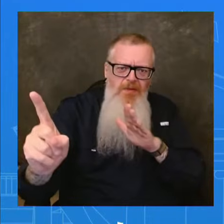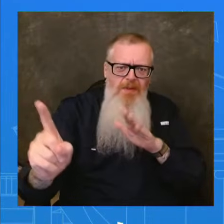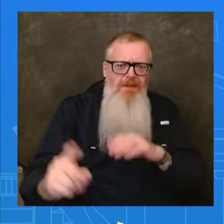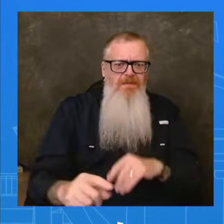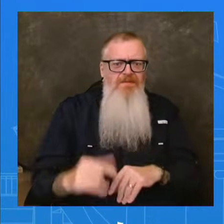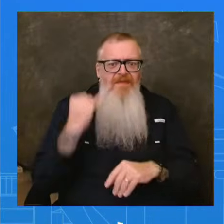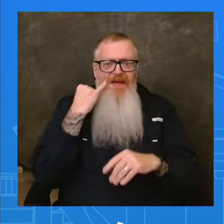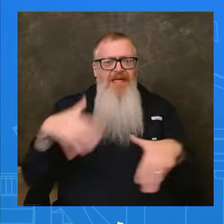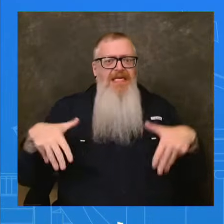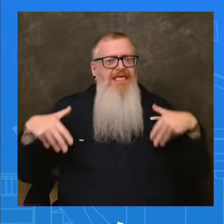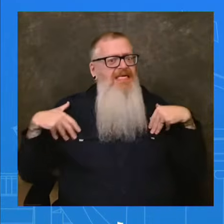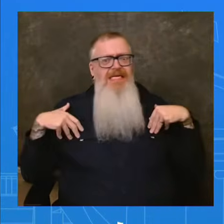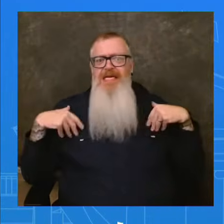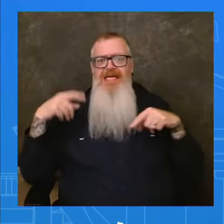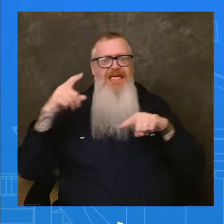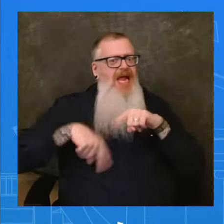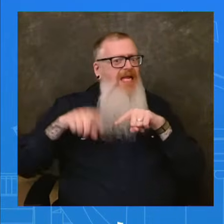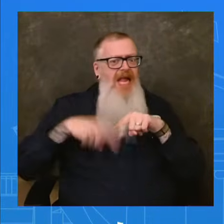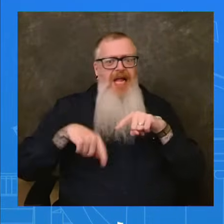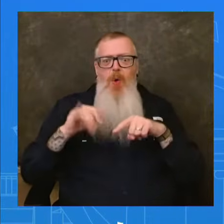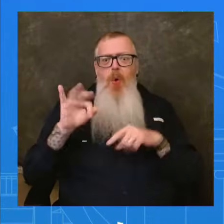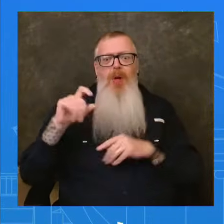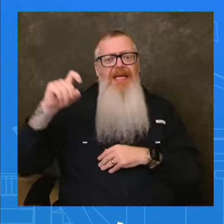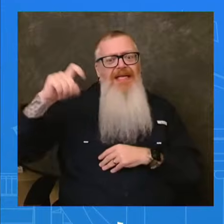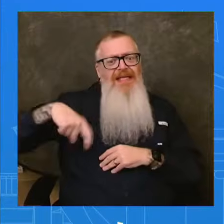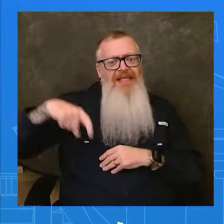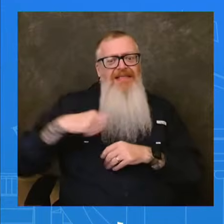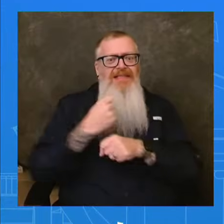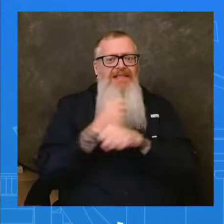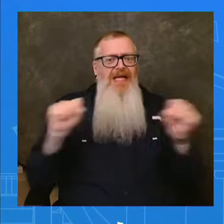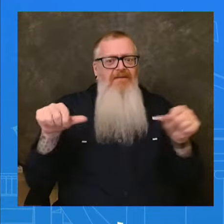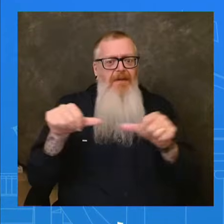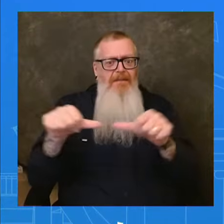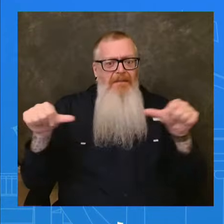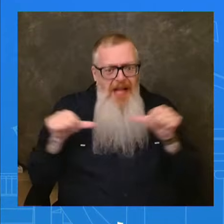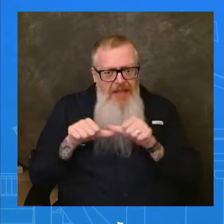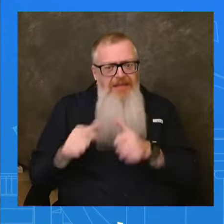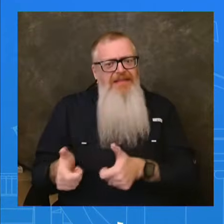text "shelter" and your zip code to 43362